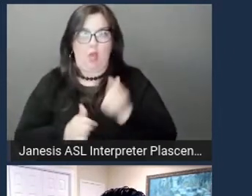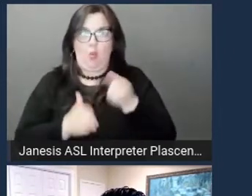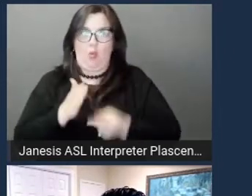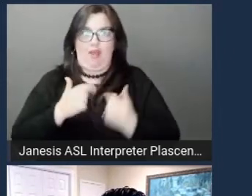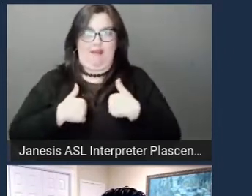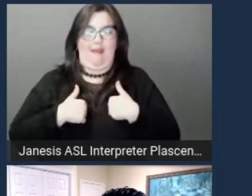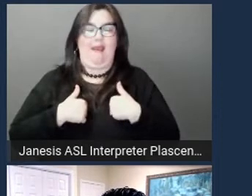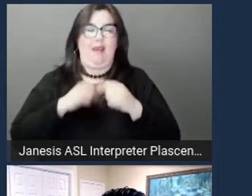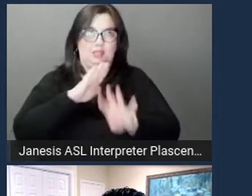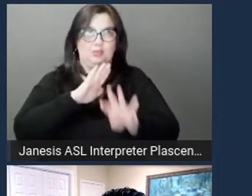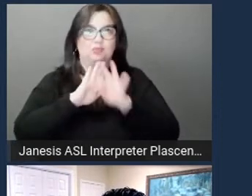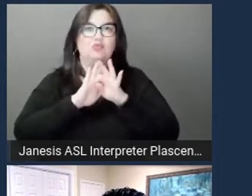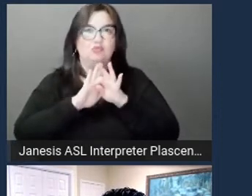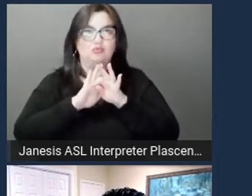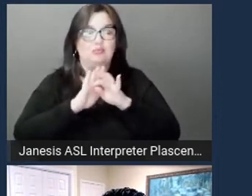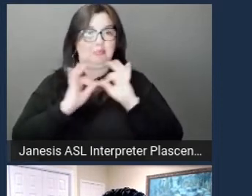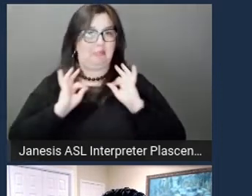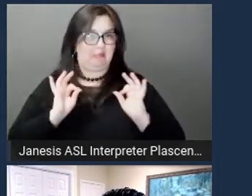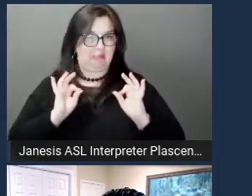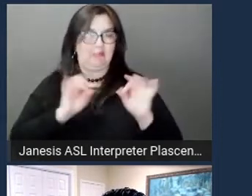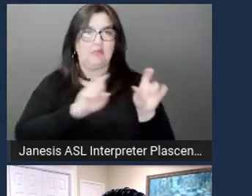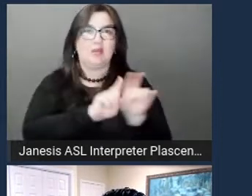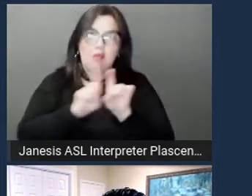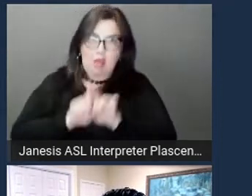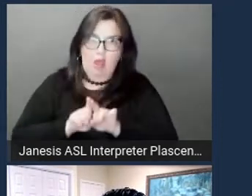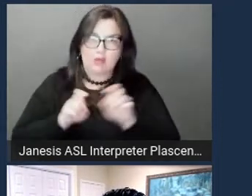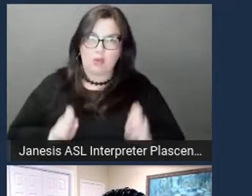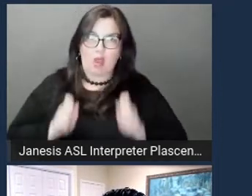So, also I have an opportunity to export